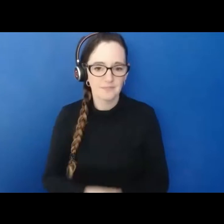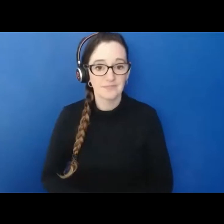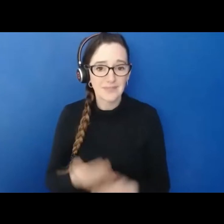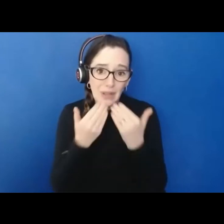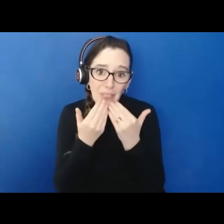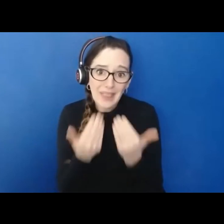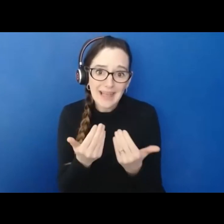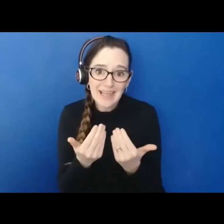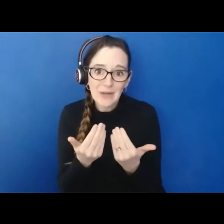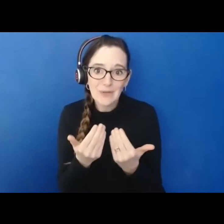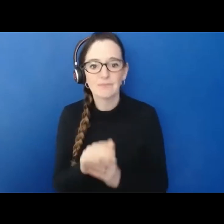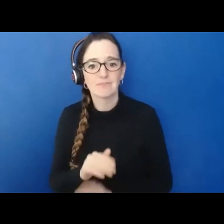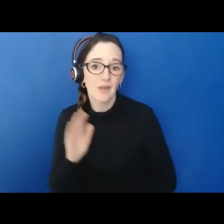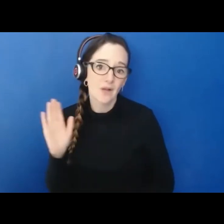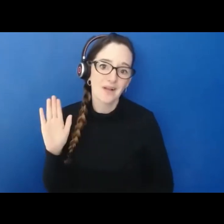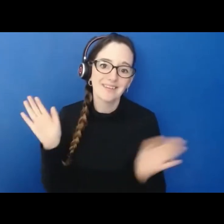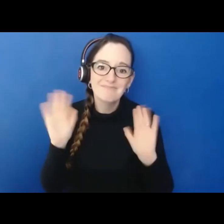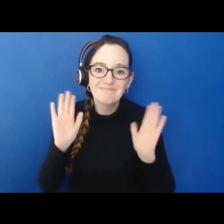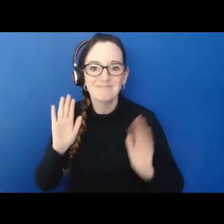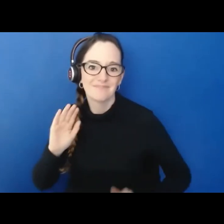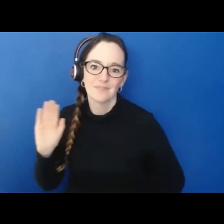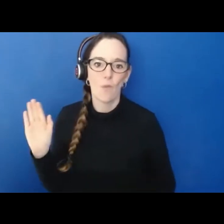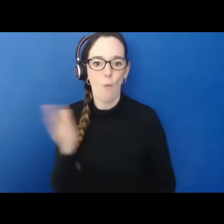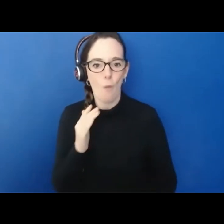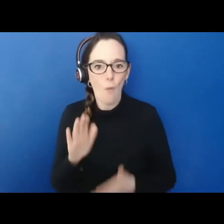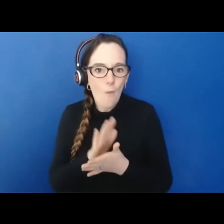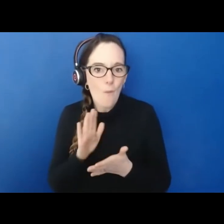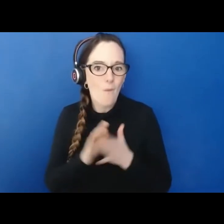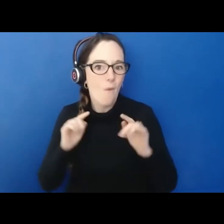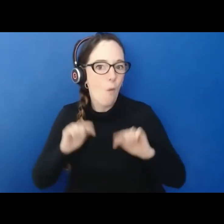Hello everyone and it's a delight to be here and to welcome you all to today's